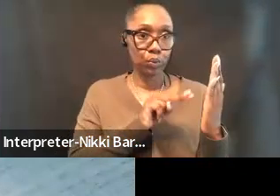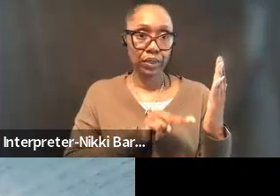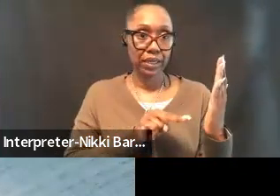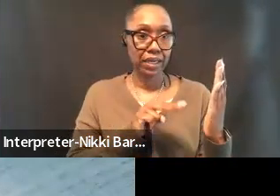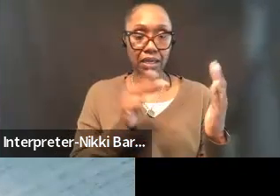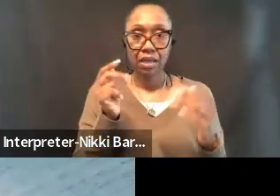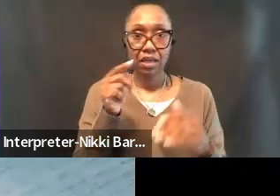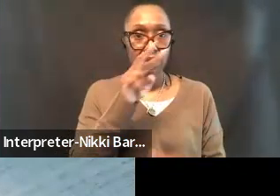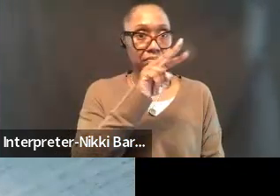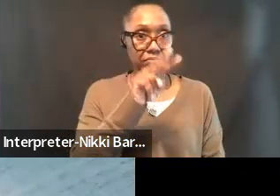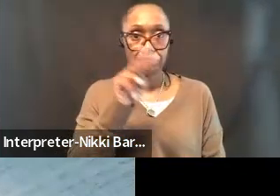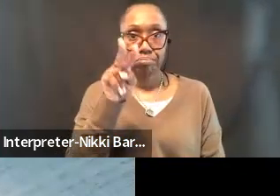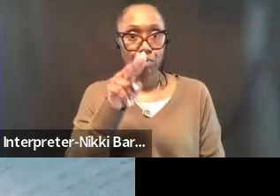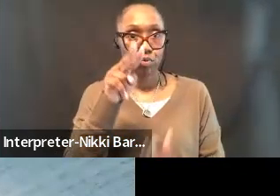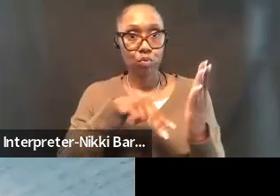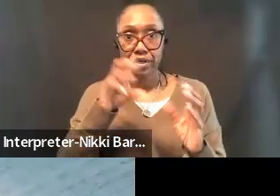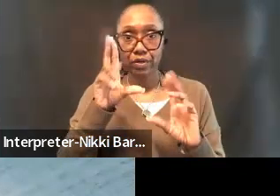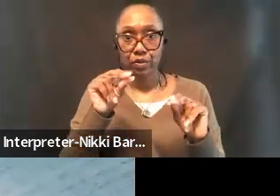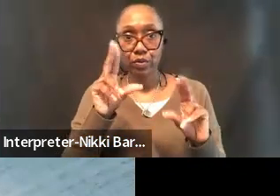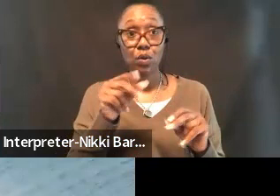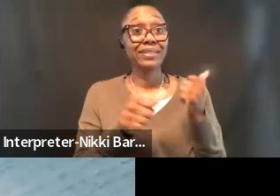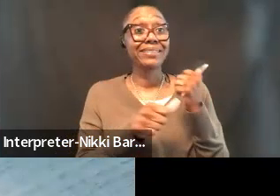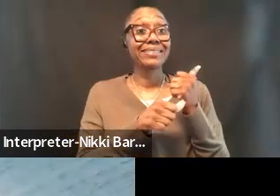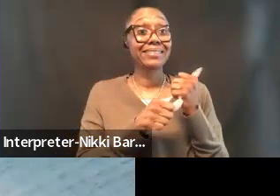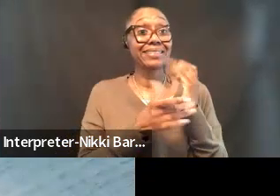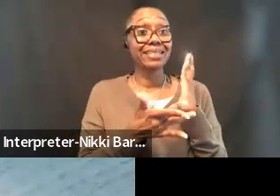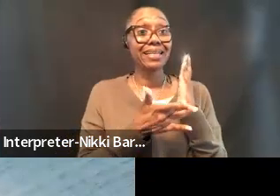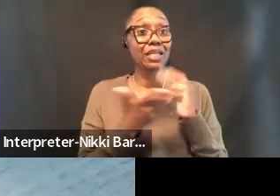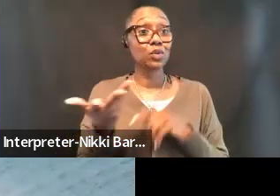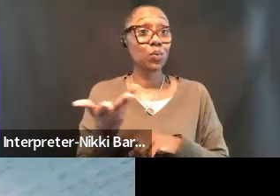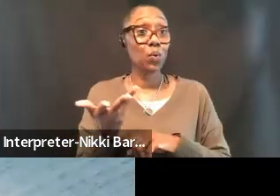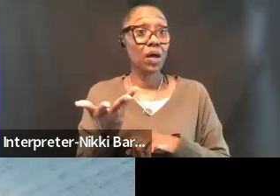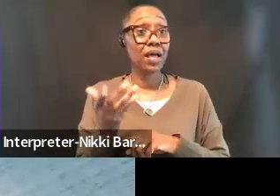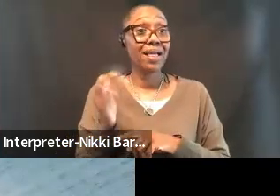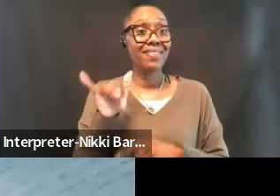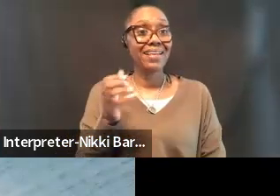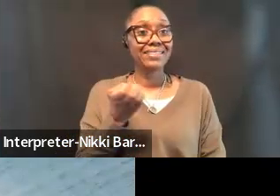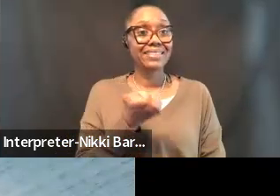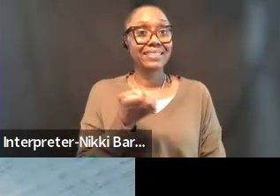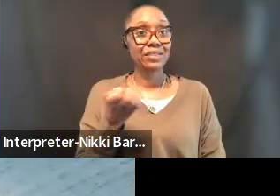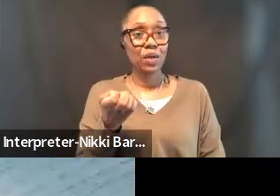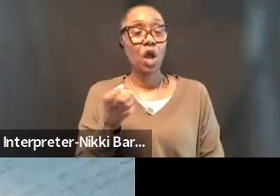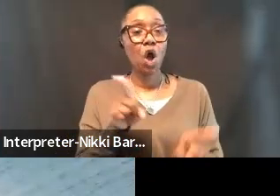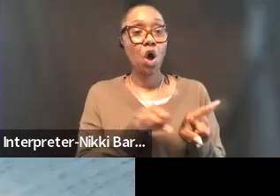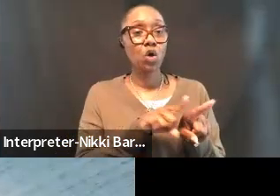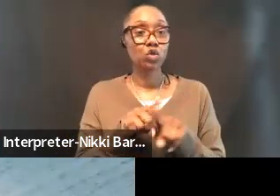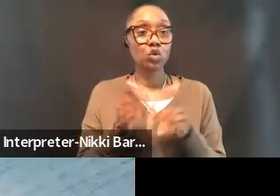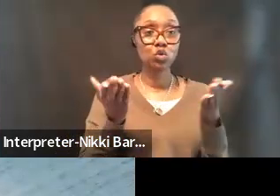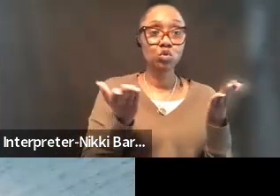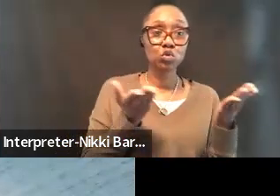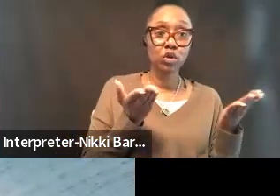But basically, assistive technology is a device. Oh, and a service or it could be either R.